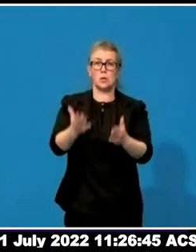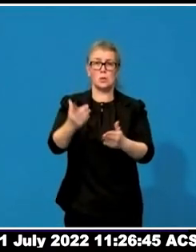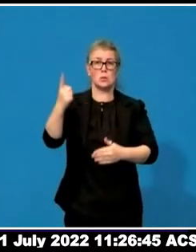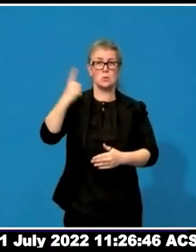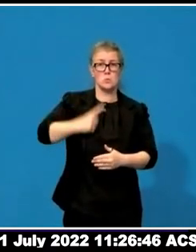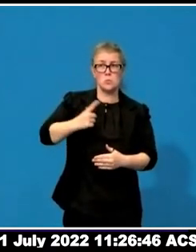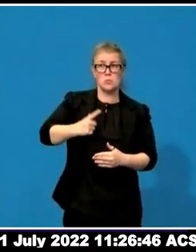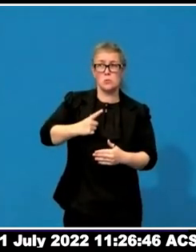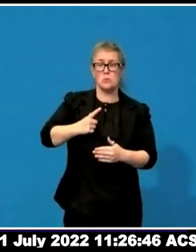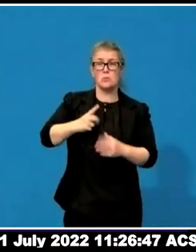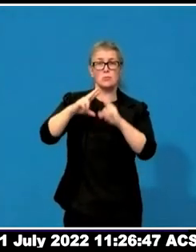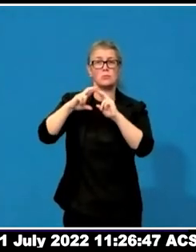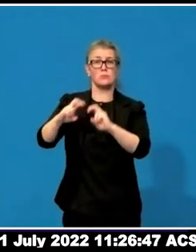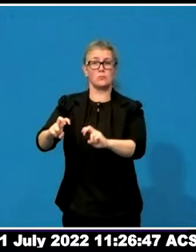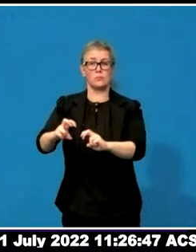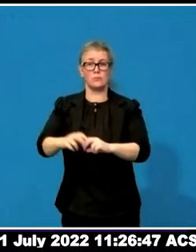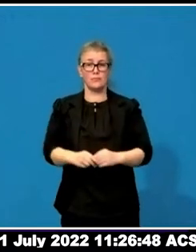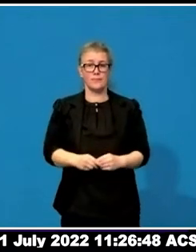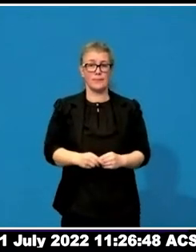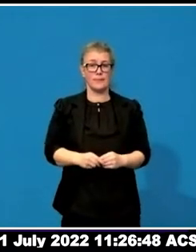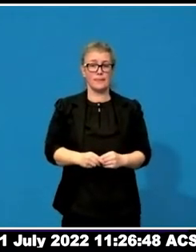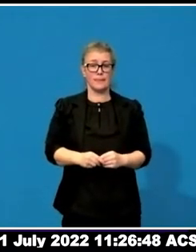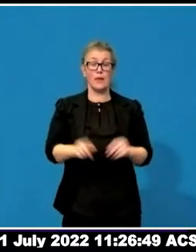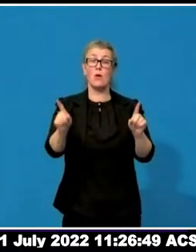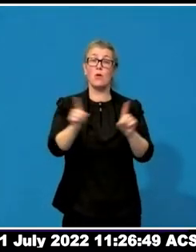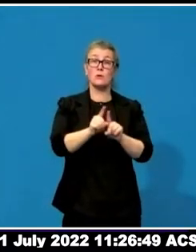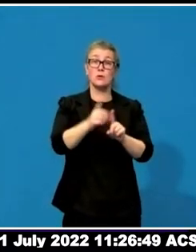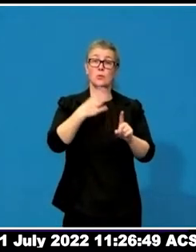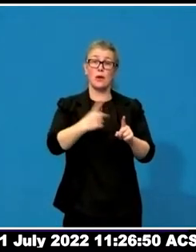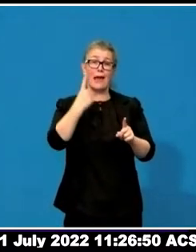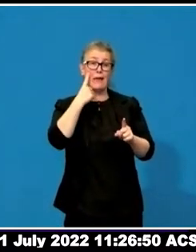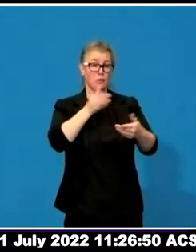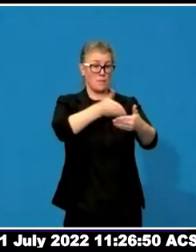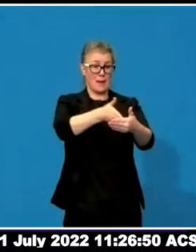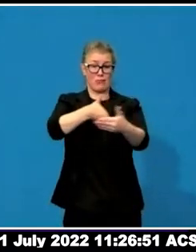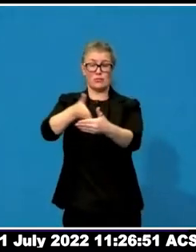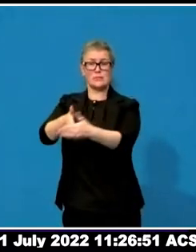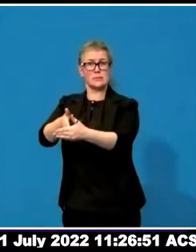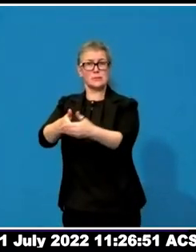And we propose to look at the barriers in the following categories: The first category is